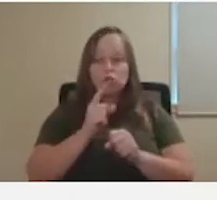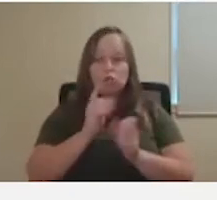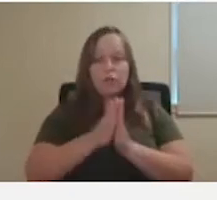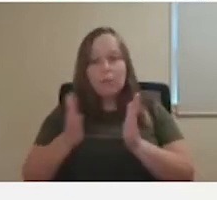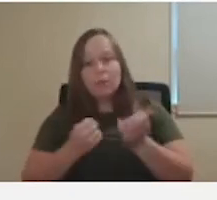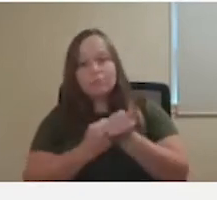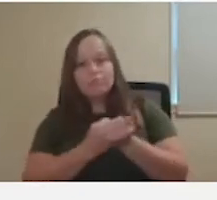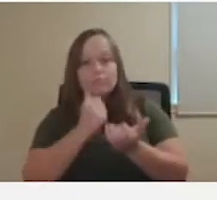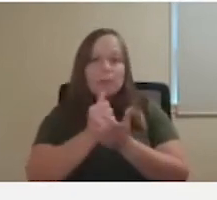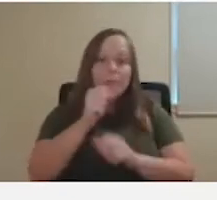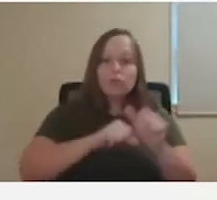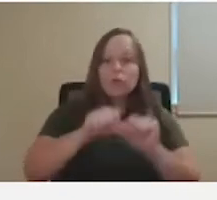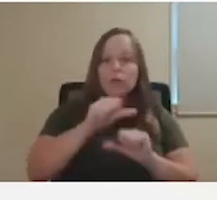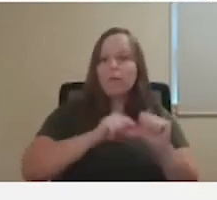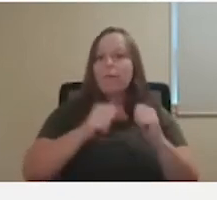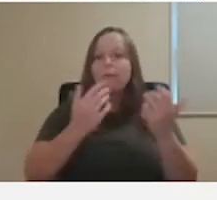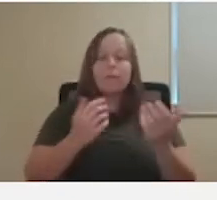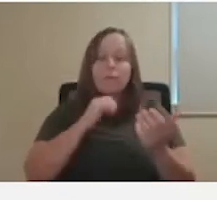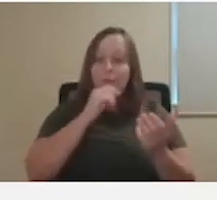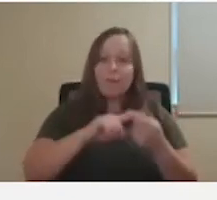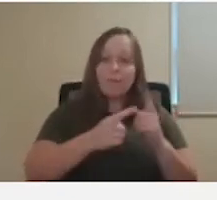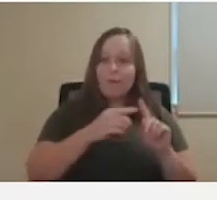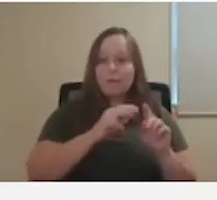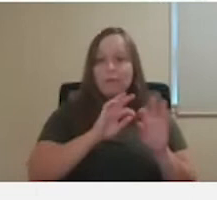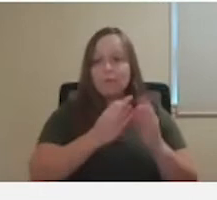So if you don't have friends or family in the area,